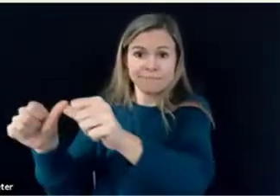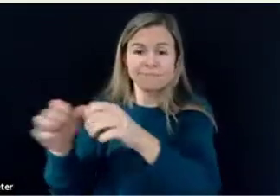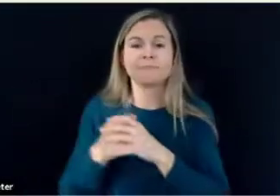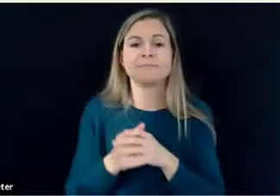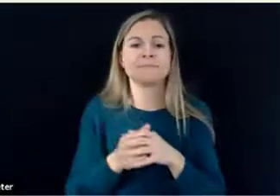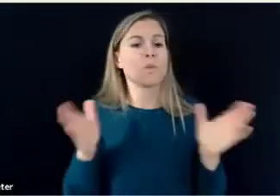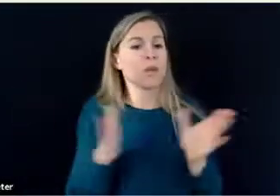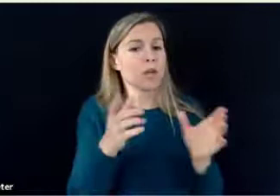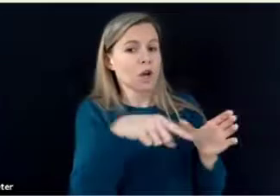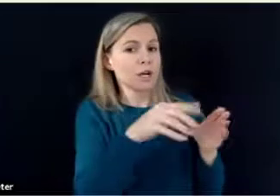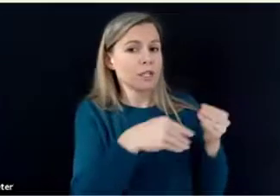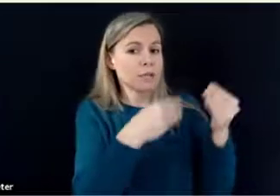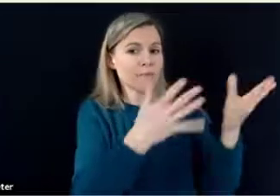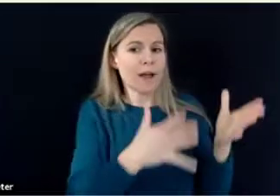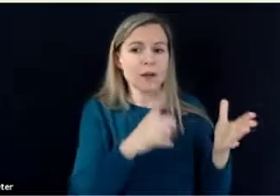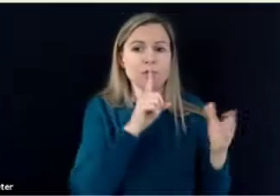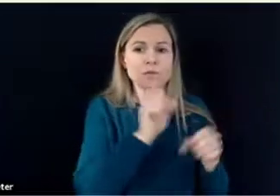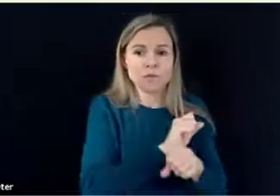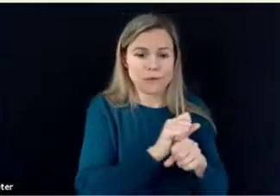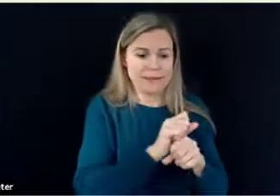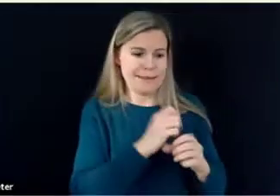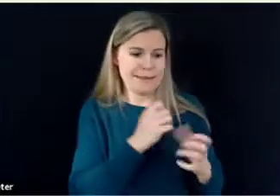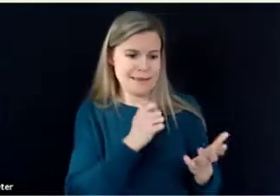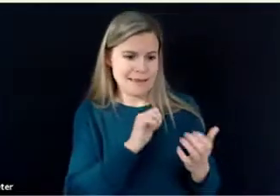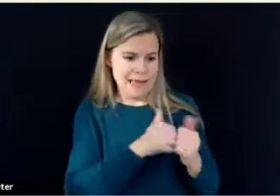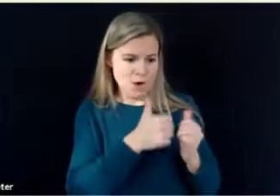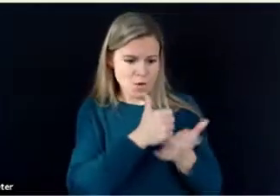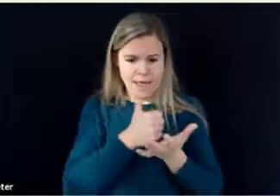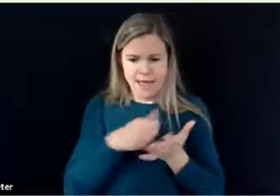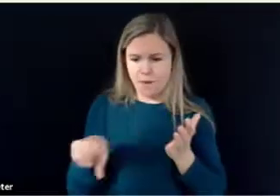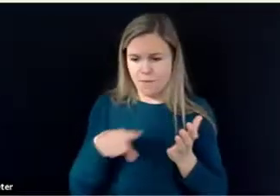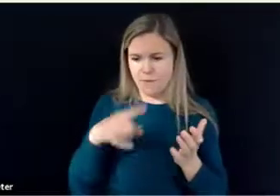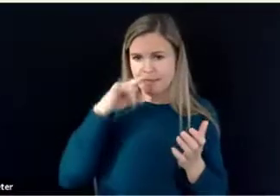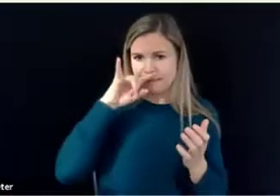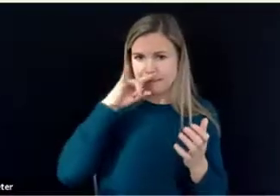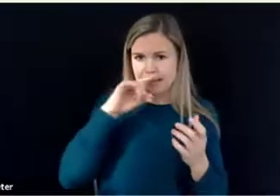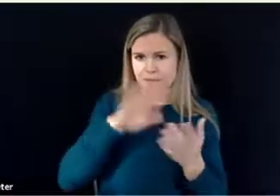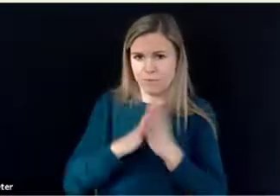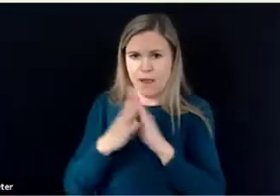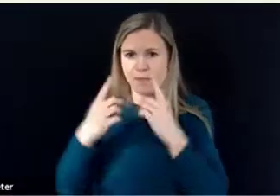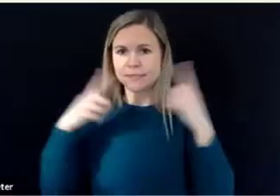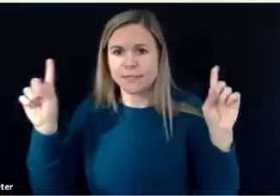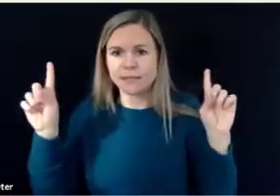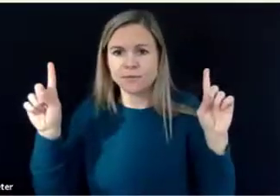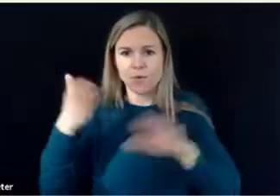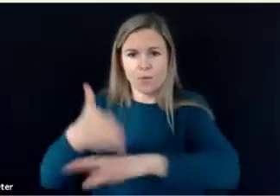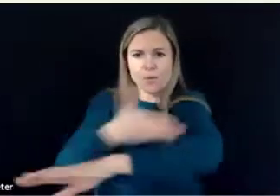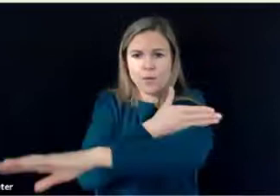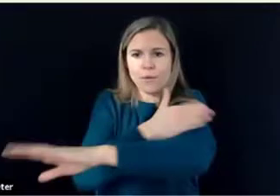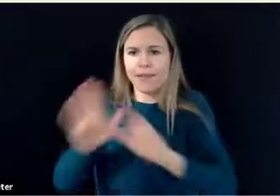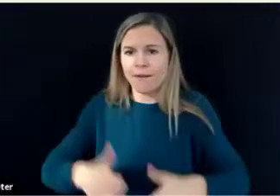at how they can help these kids achieve the most and have the best quality-of-life.